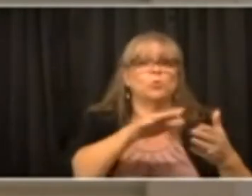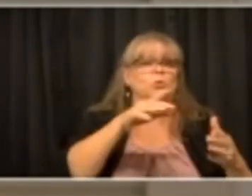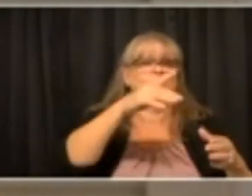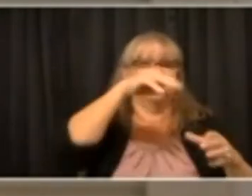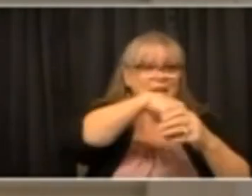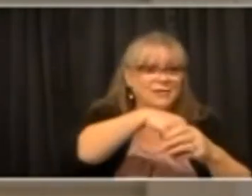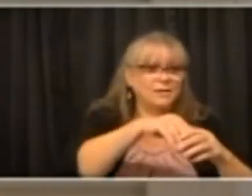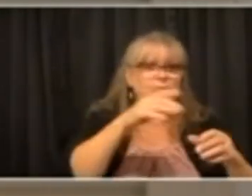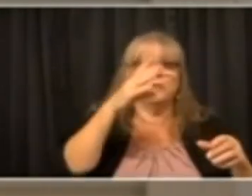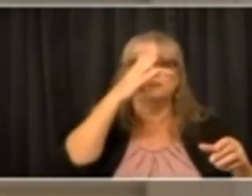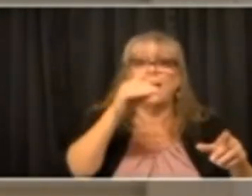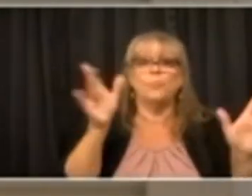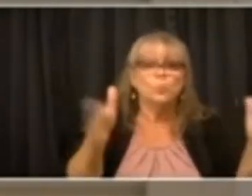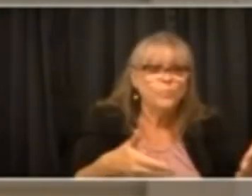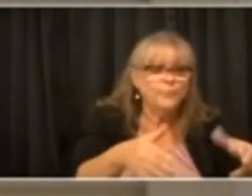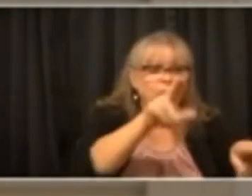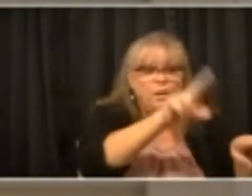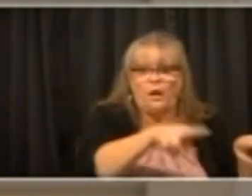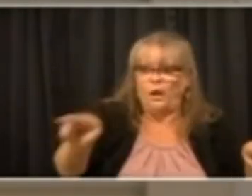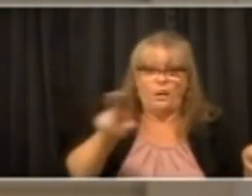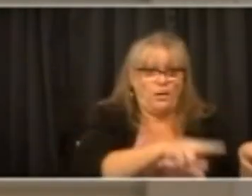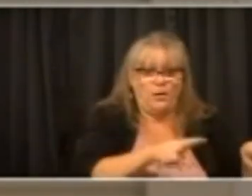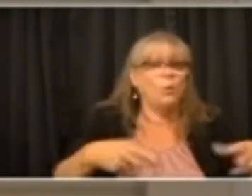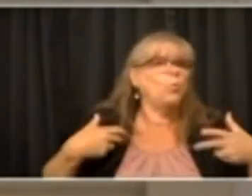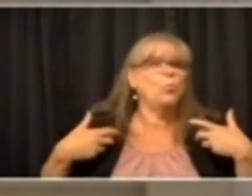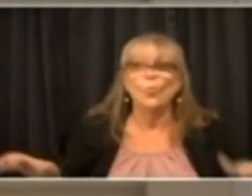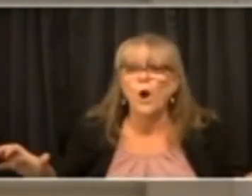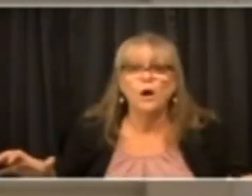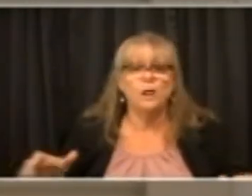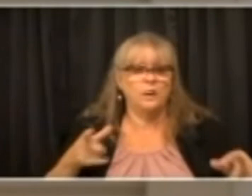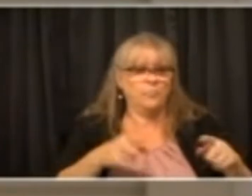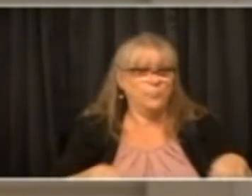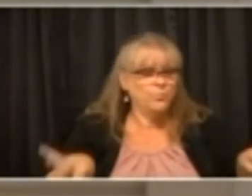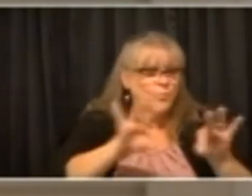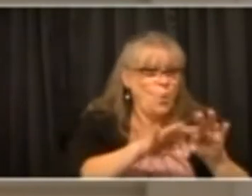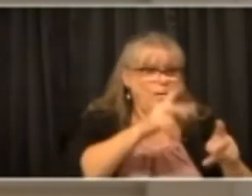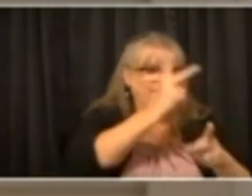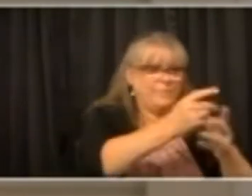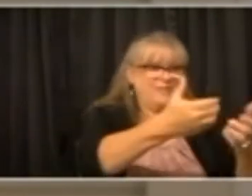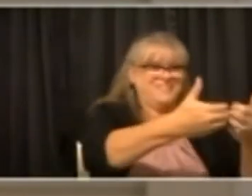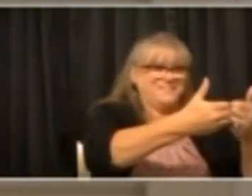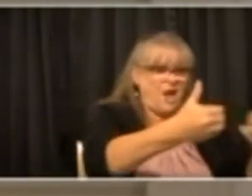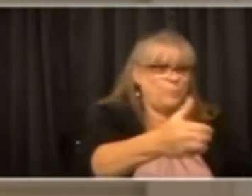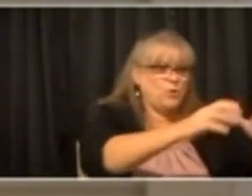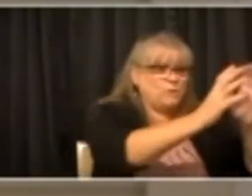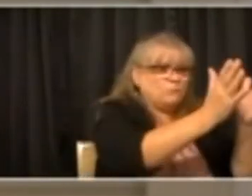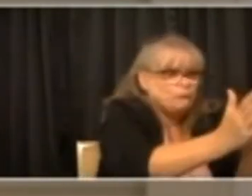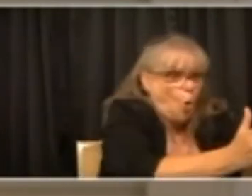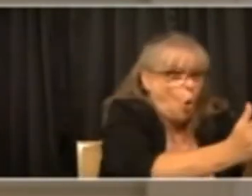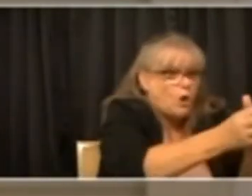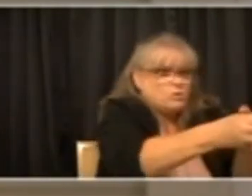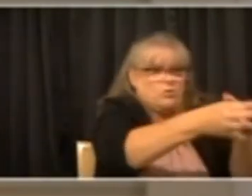house them in non-congregate shelters wherever possible so that we have people put into hotel motel rooms